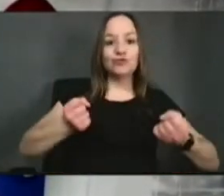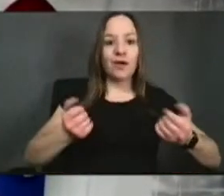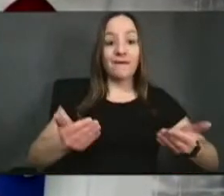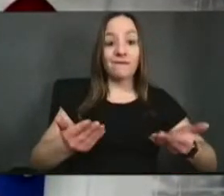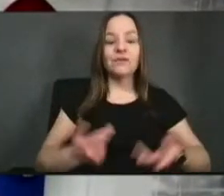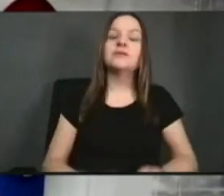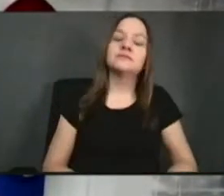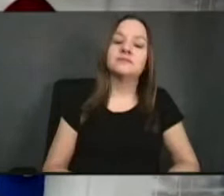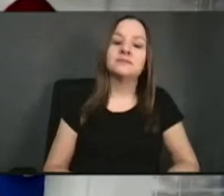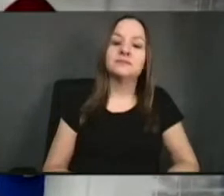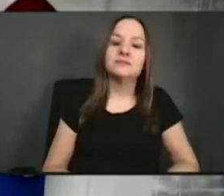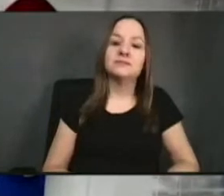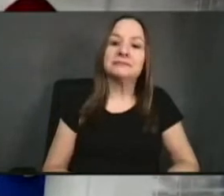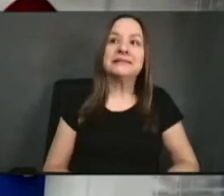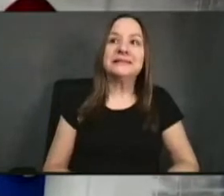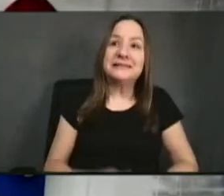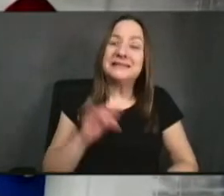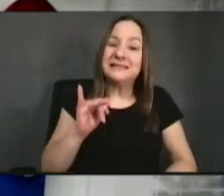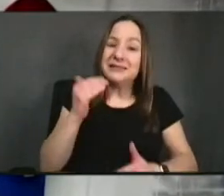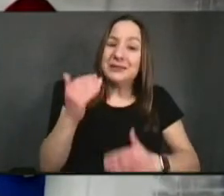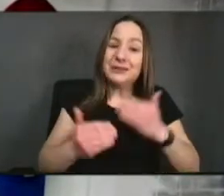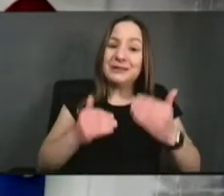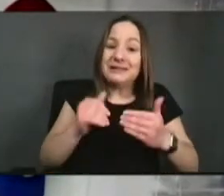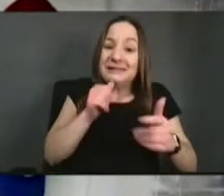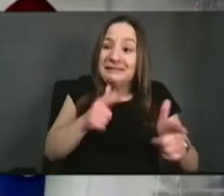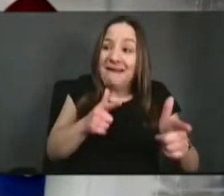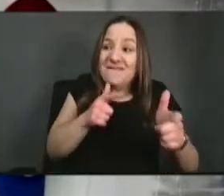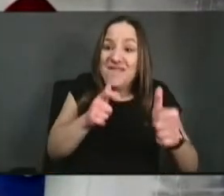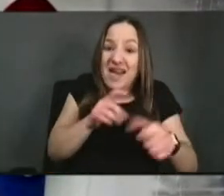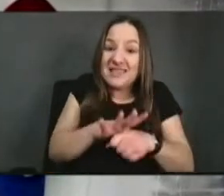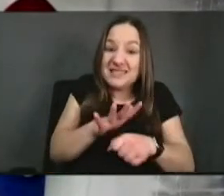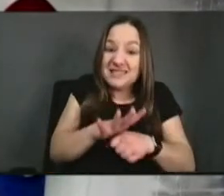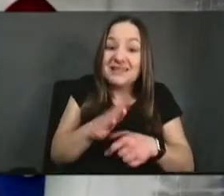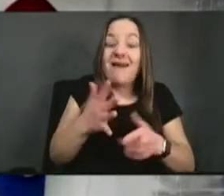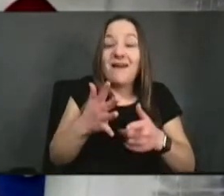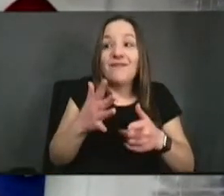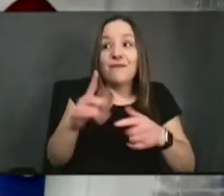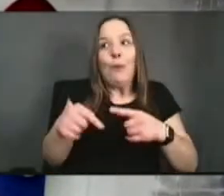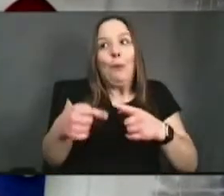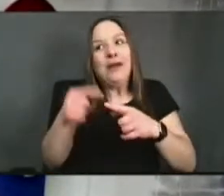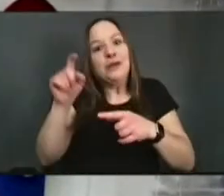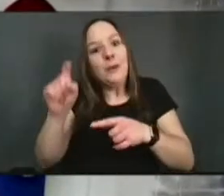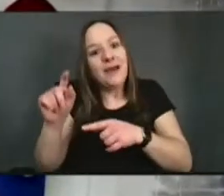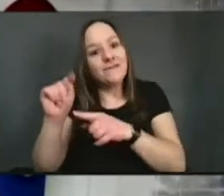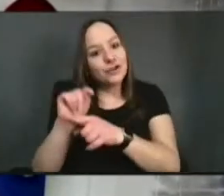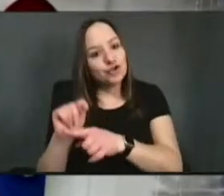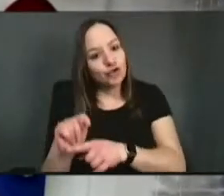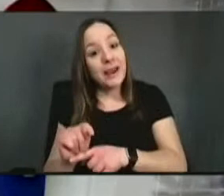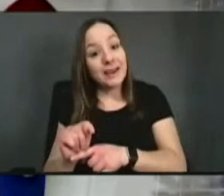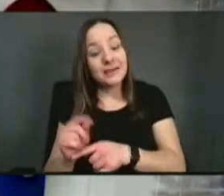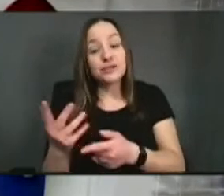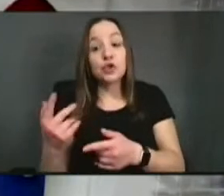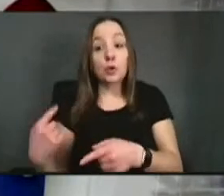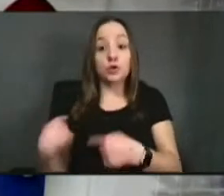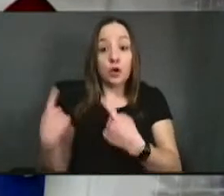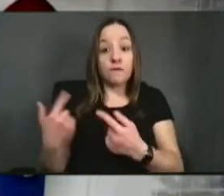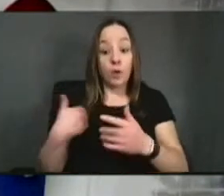to get into the driver's seat and It just isn't fast enough when you are training, So we